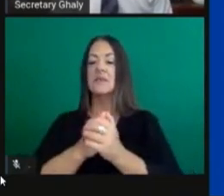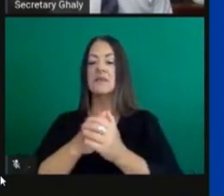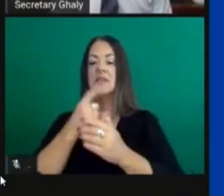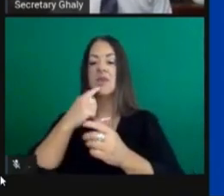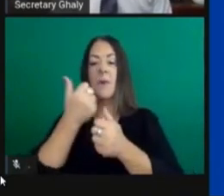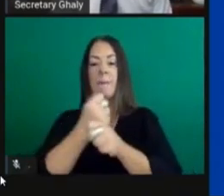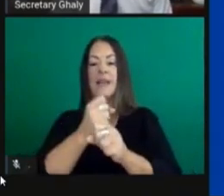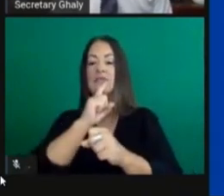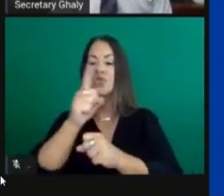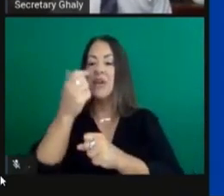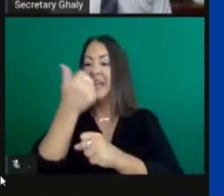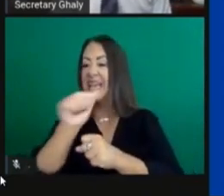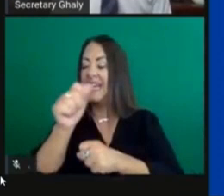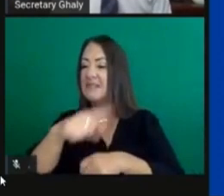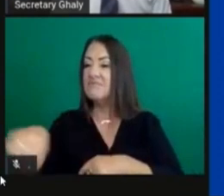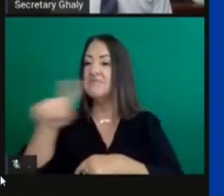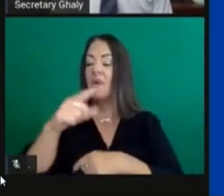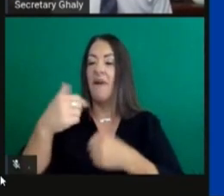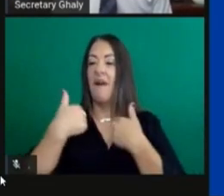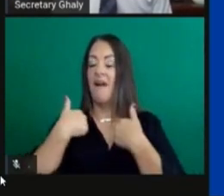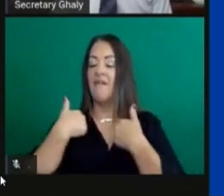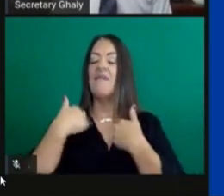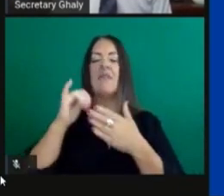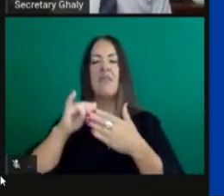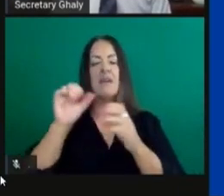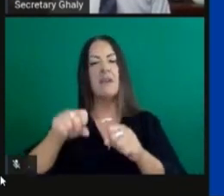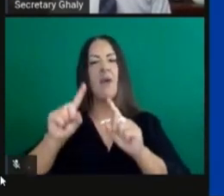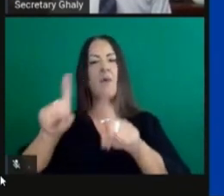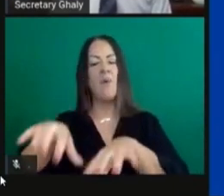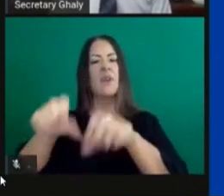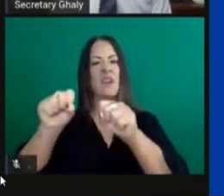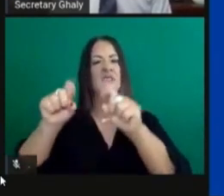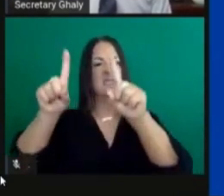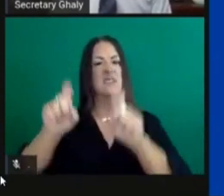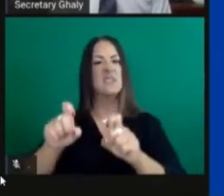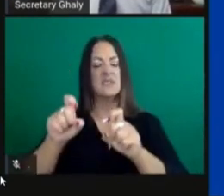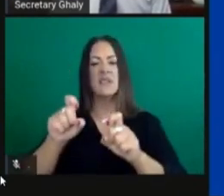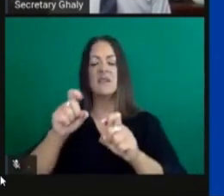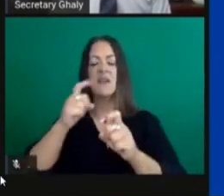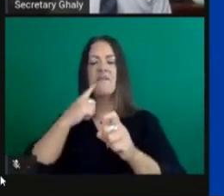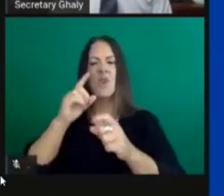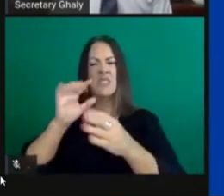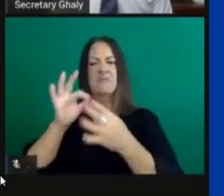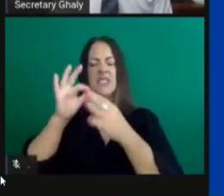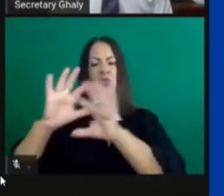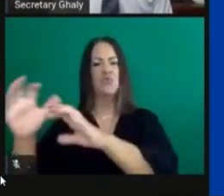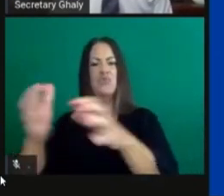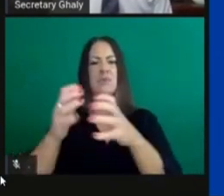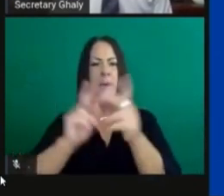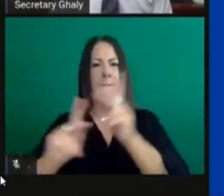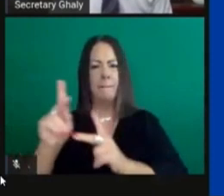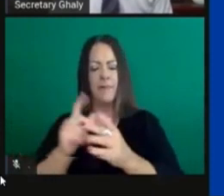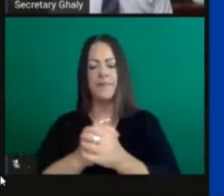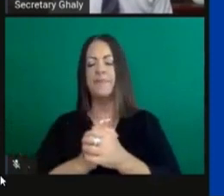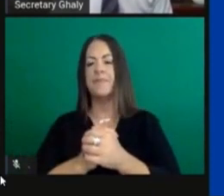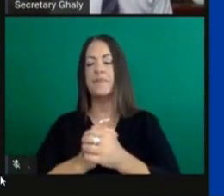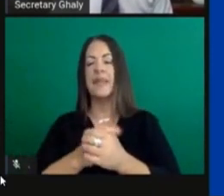THE TEARS ARE DIFFERENT. BUT THAT ALL OF THEM CAN BE TESTED NOW. AND WE WANT TO SUPPORT ANY OF THE INDIVIDUALS TO GET TESTED